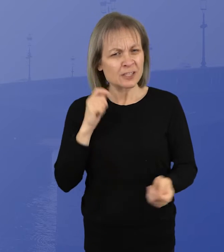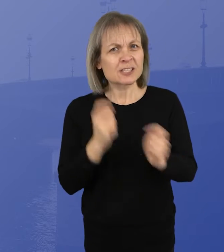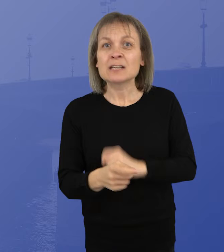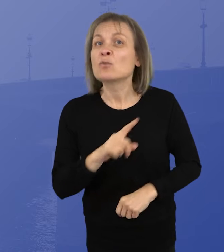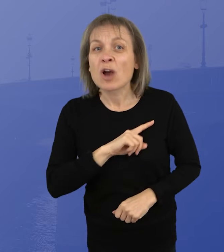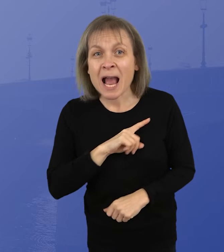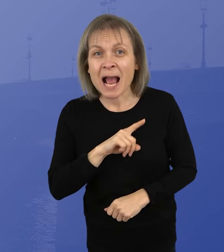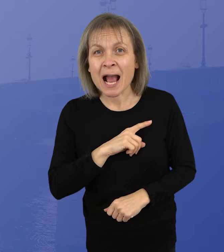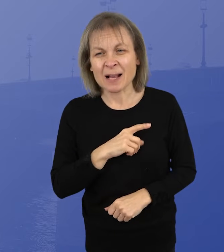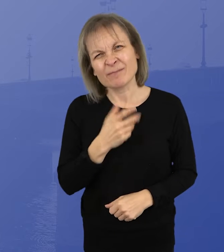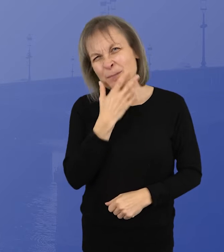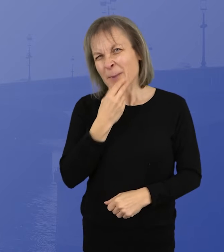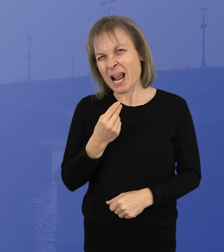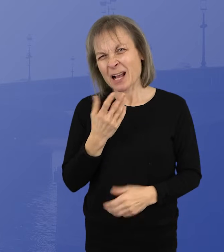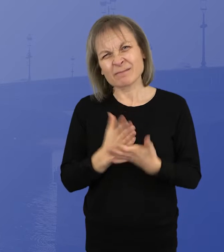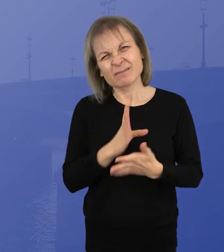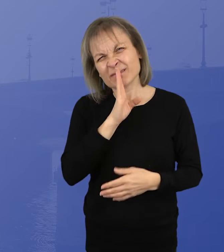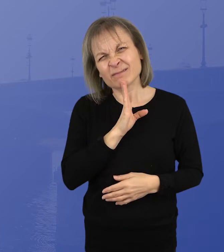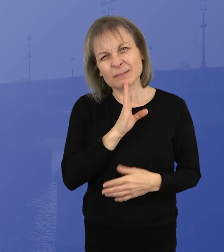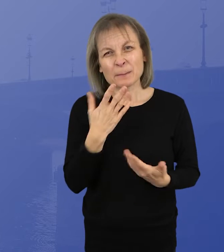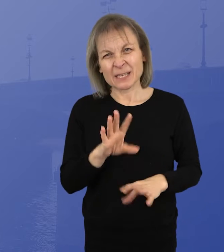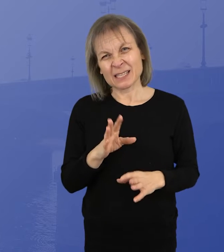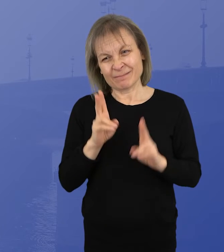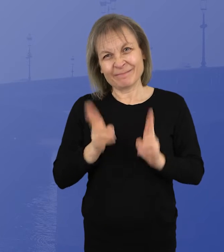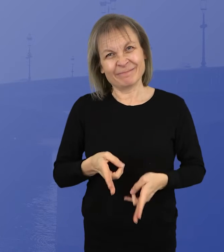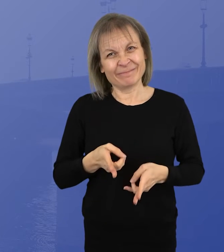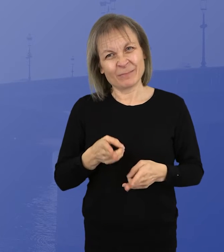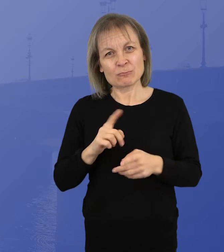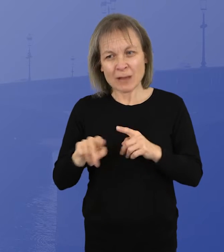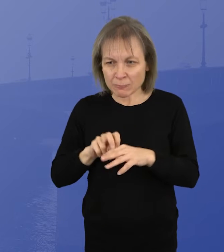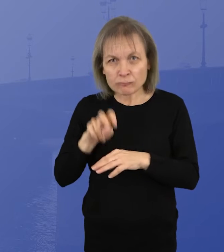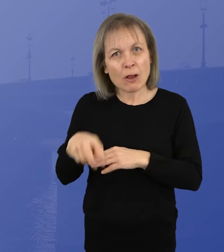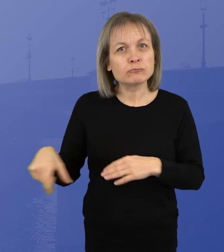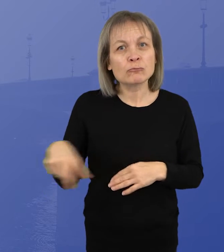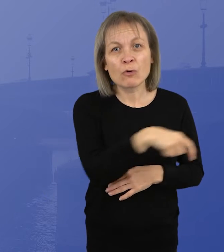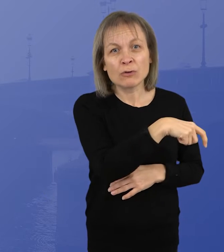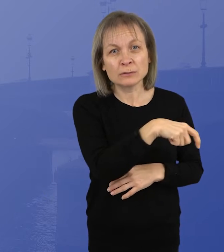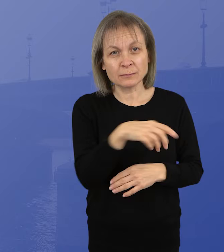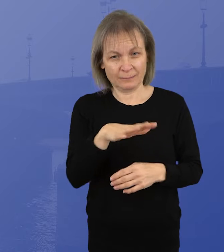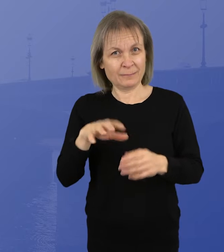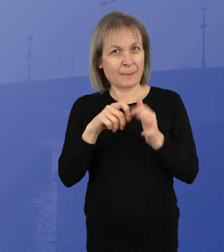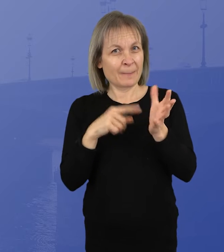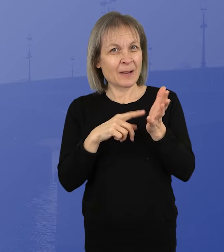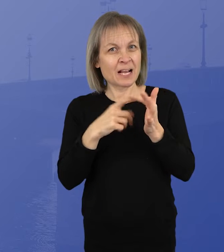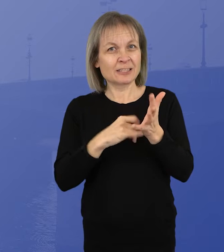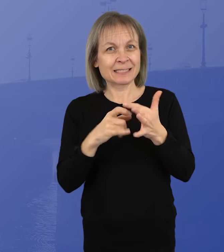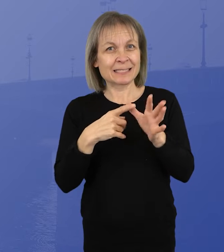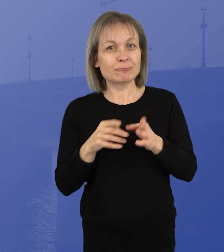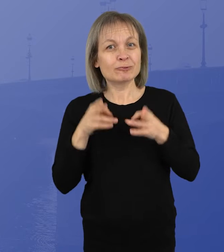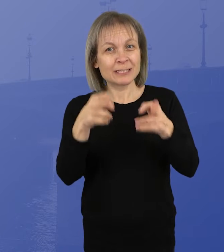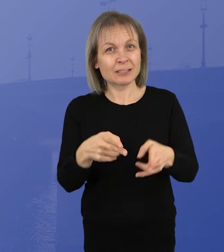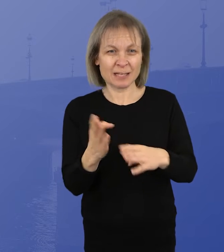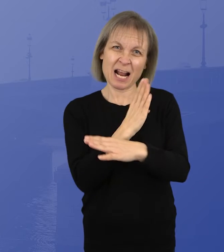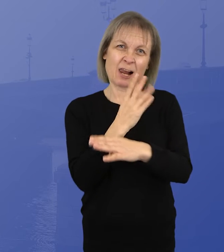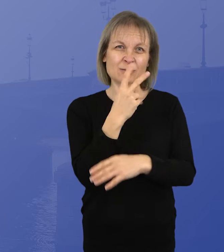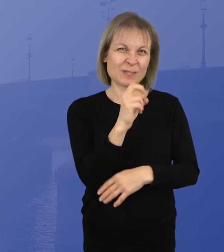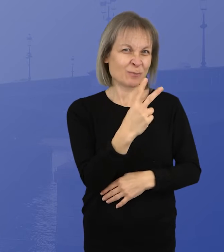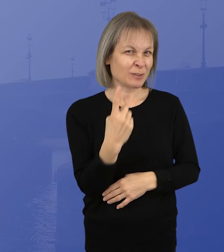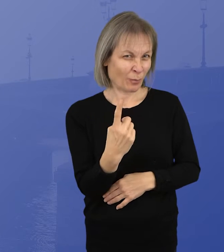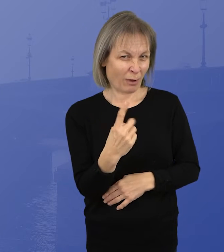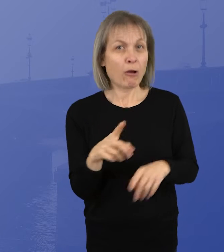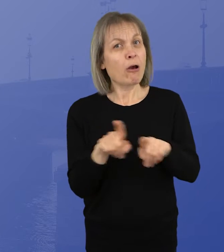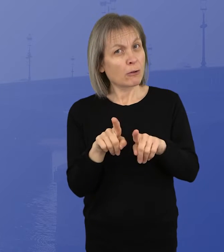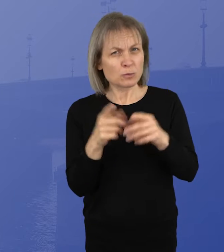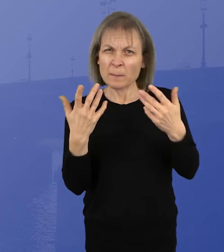We made the changes after a man very sadly died trying to cross the road around Battersea Bridge in early 2021